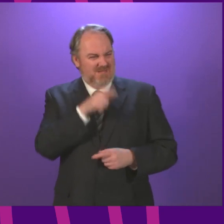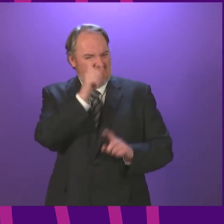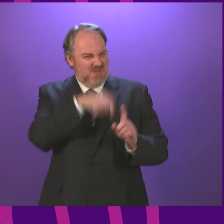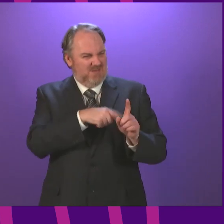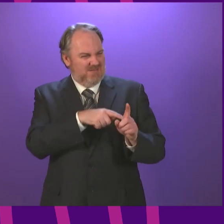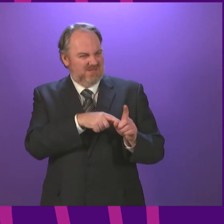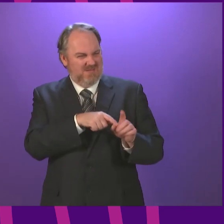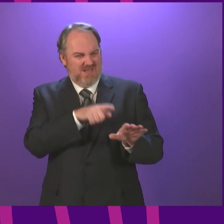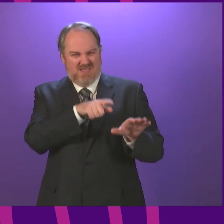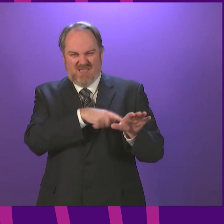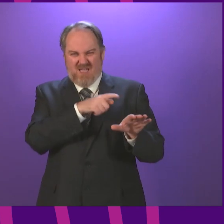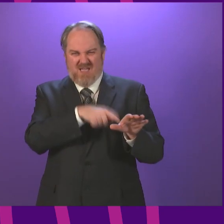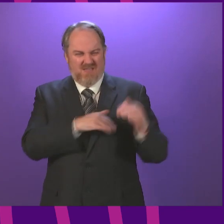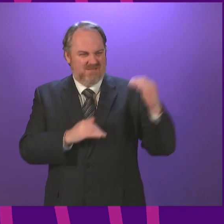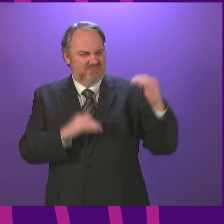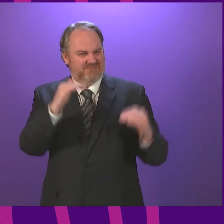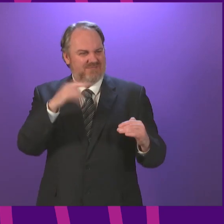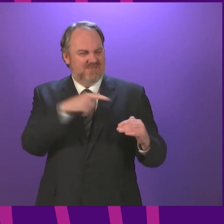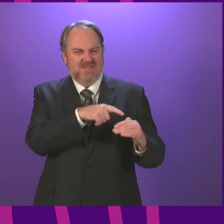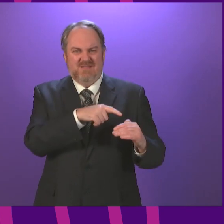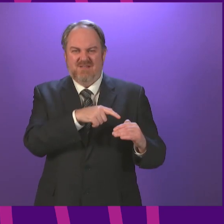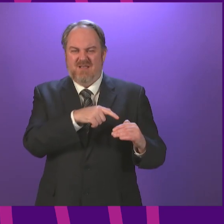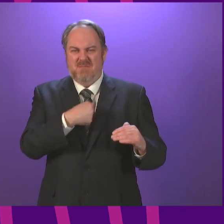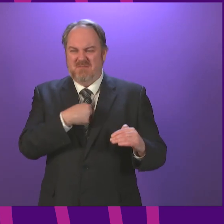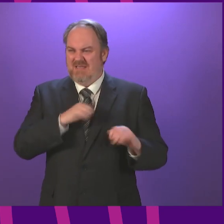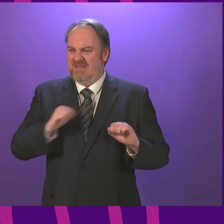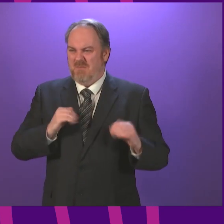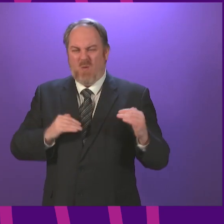vaccinated ahead of them. I will make two points about that. If that is the case, it